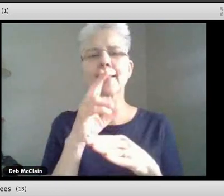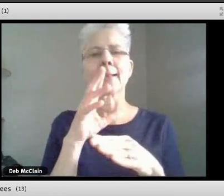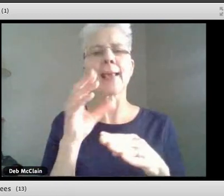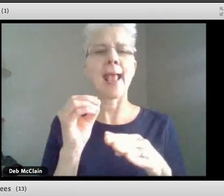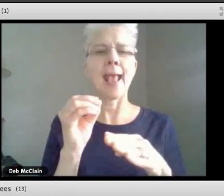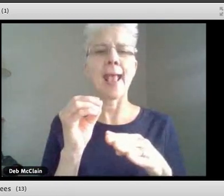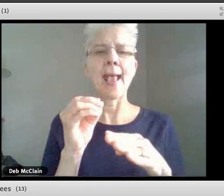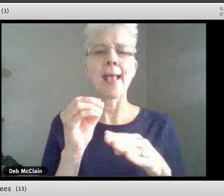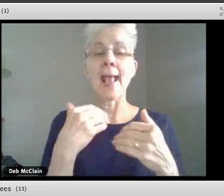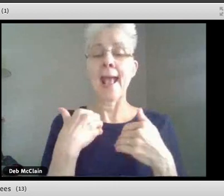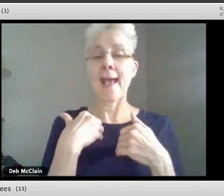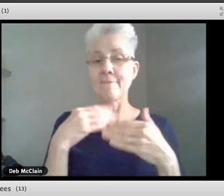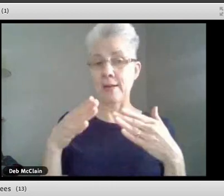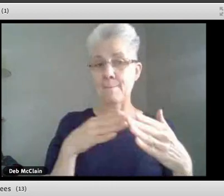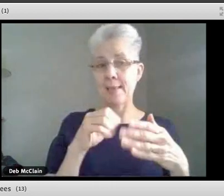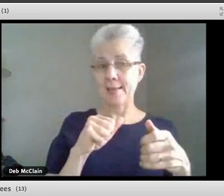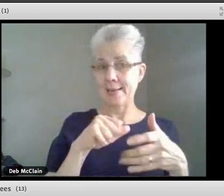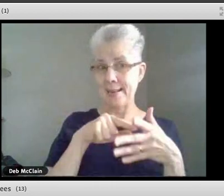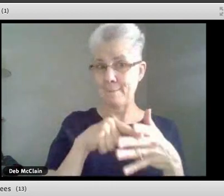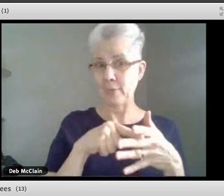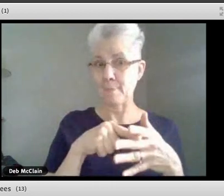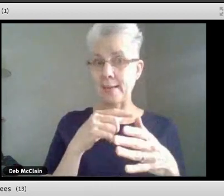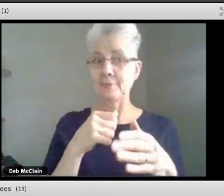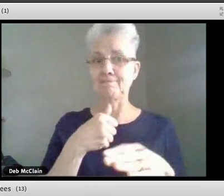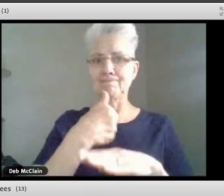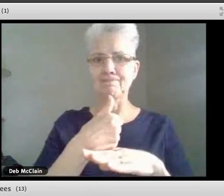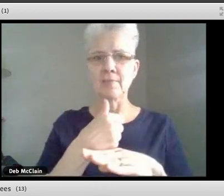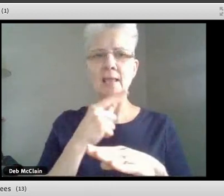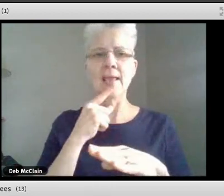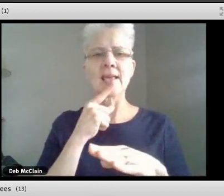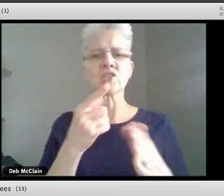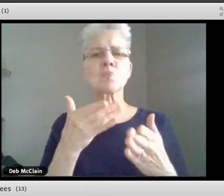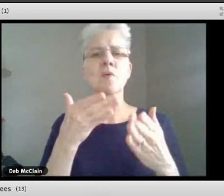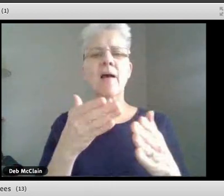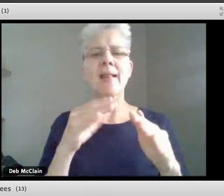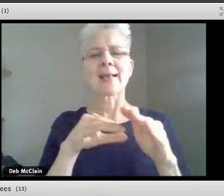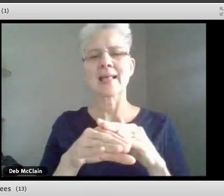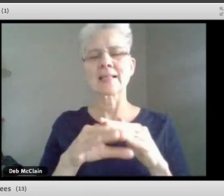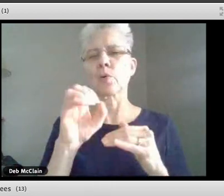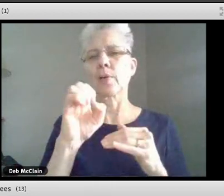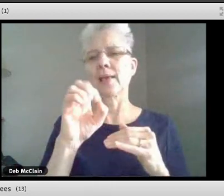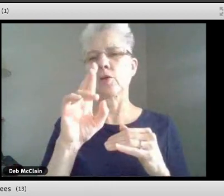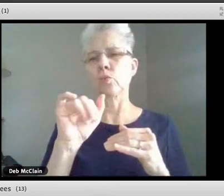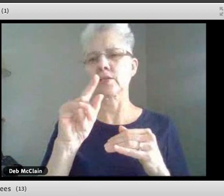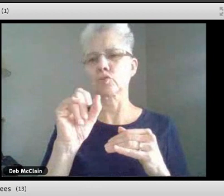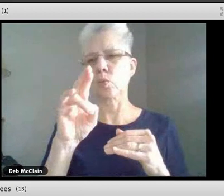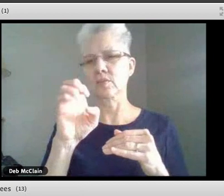is outright provided accessible resources, eResources. That can bridge that digital divide